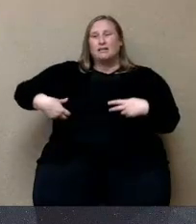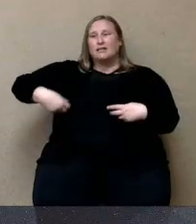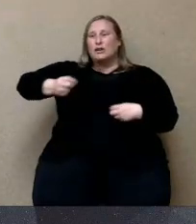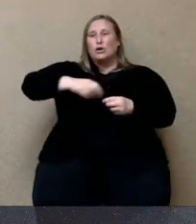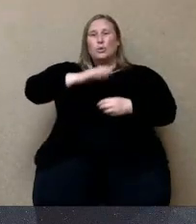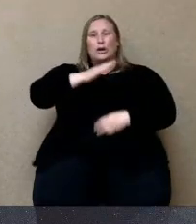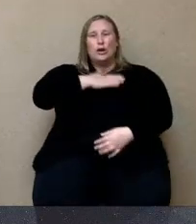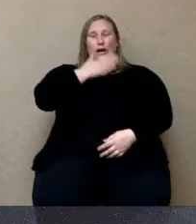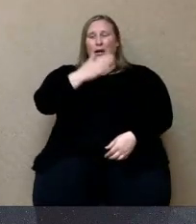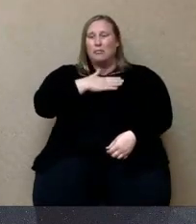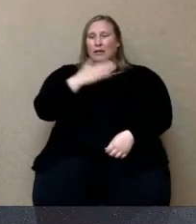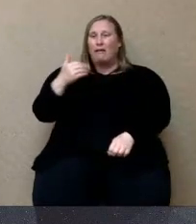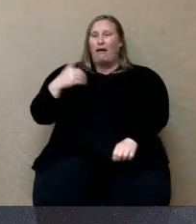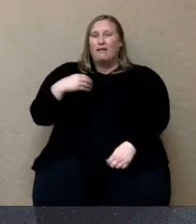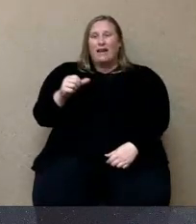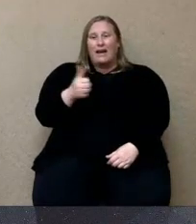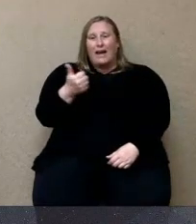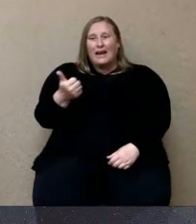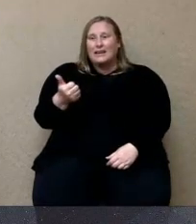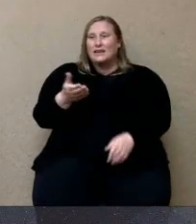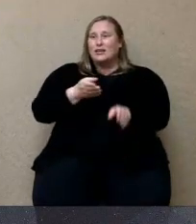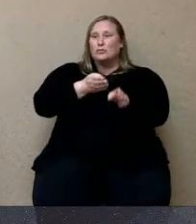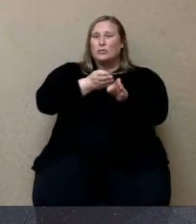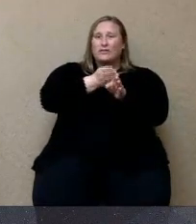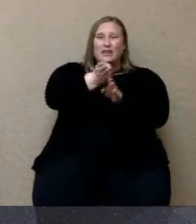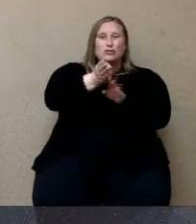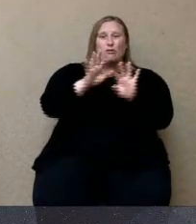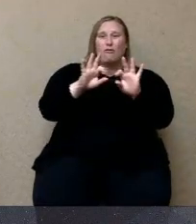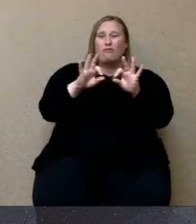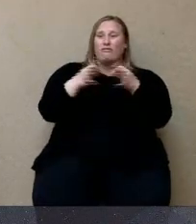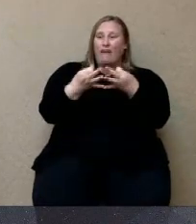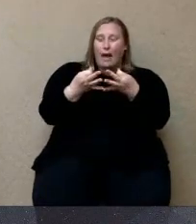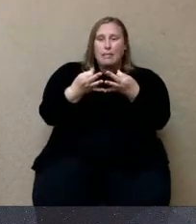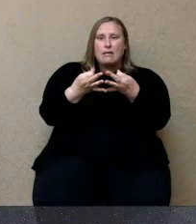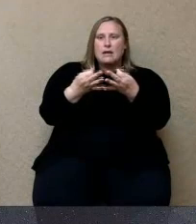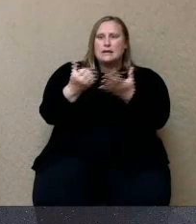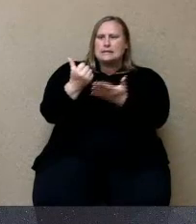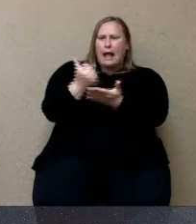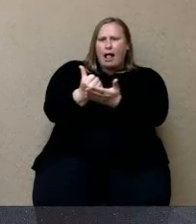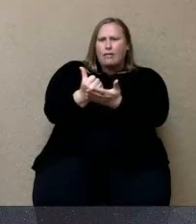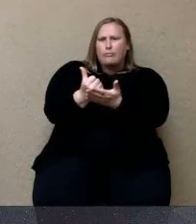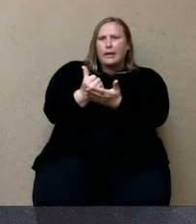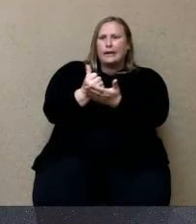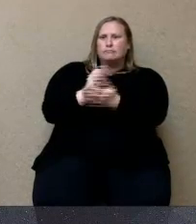to have any professionals or families or people implementing strategies that they think might work with